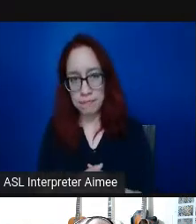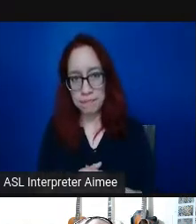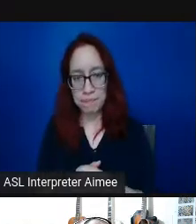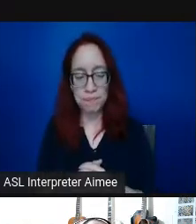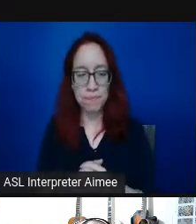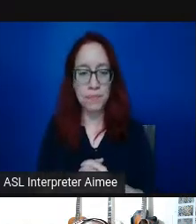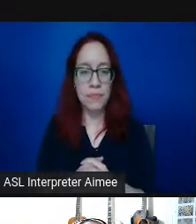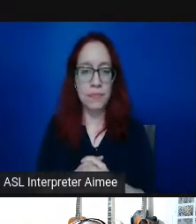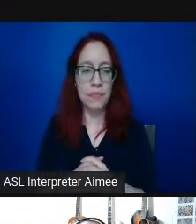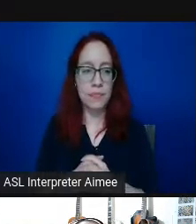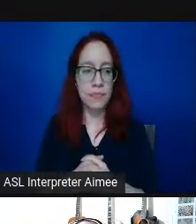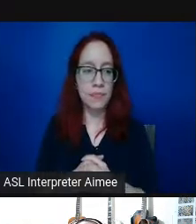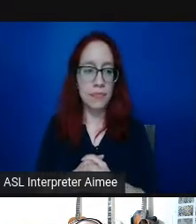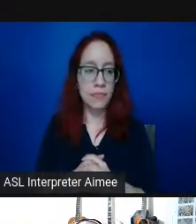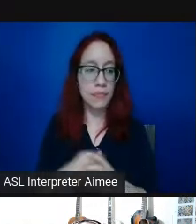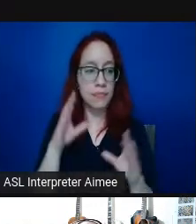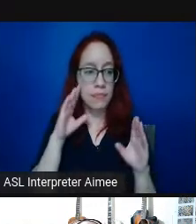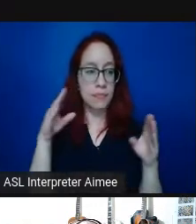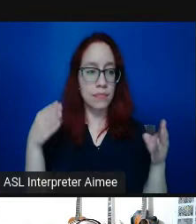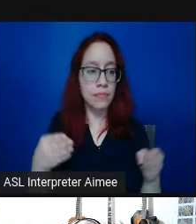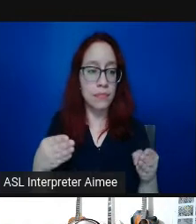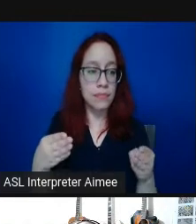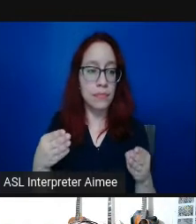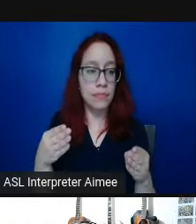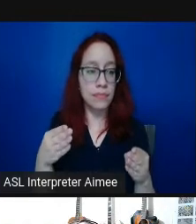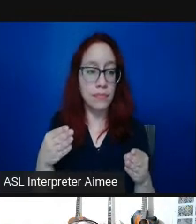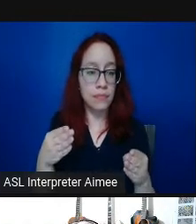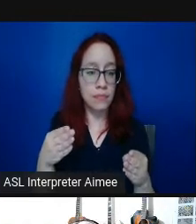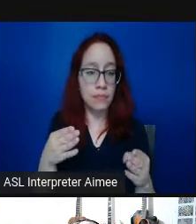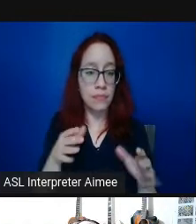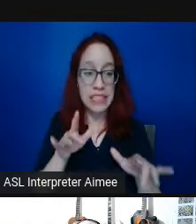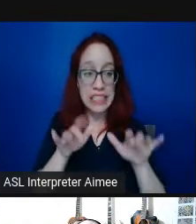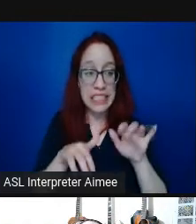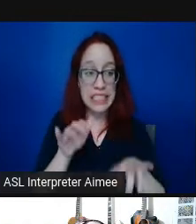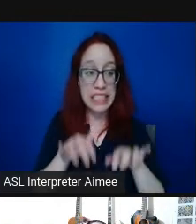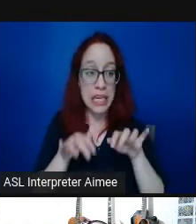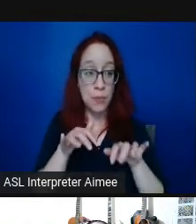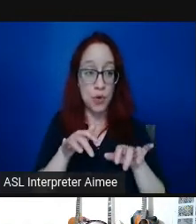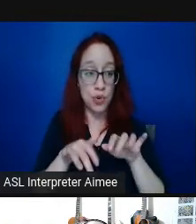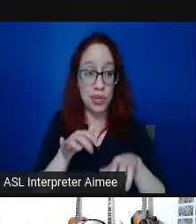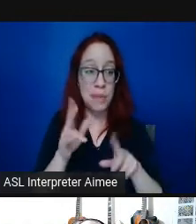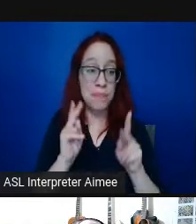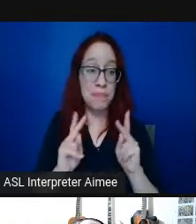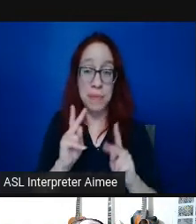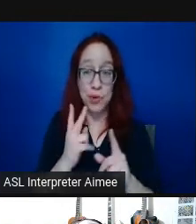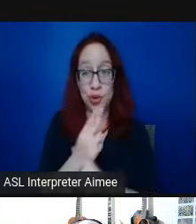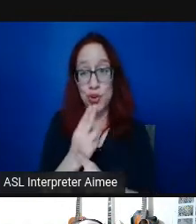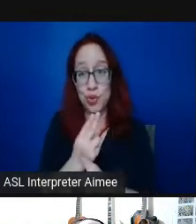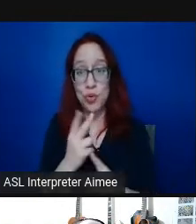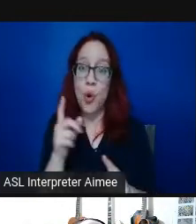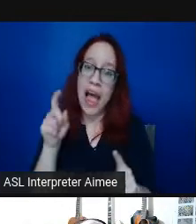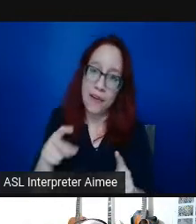I'm focusing more on keyboard interaction because a lot of people actually choose to or have to use a keyboard